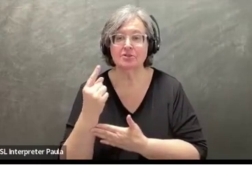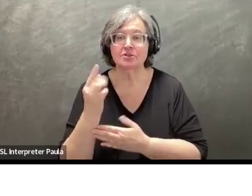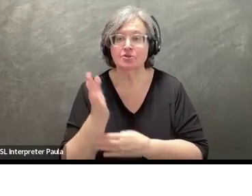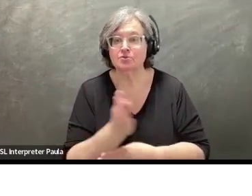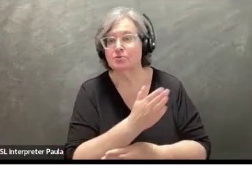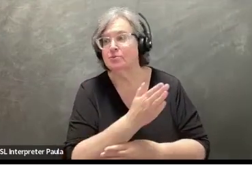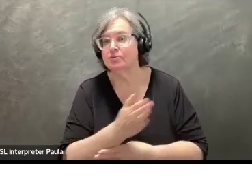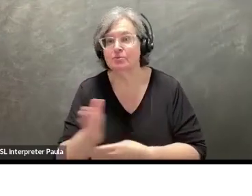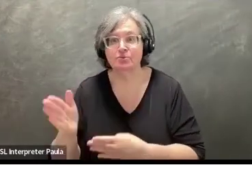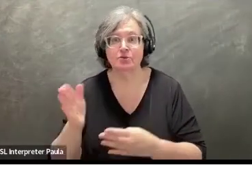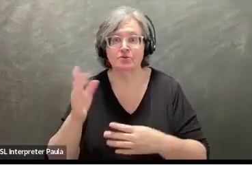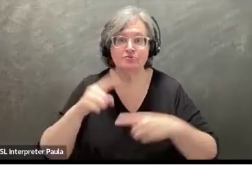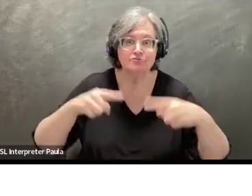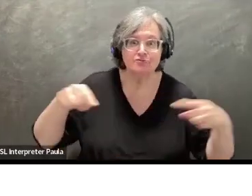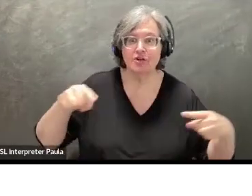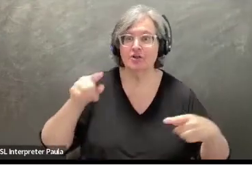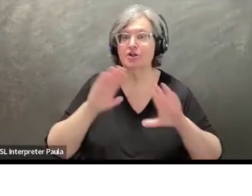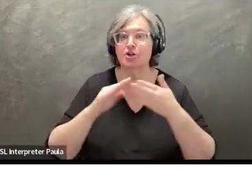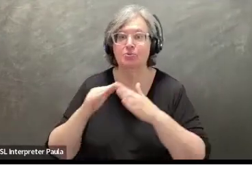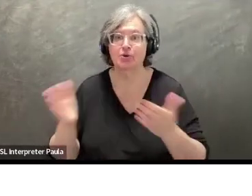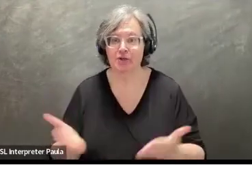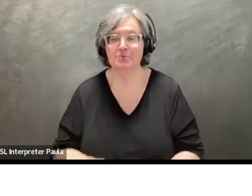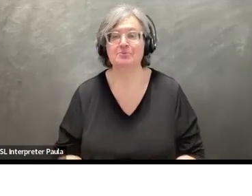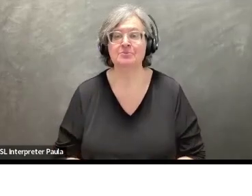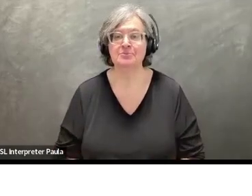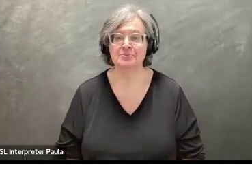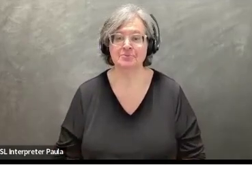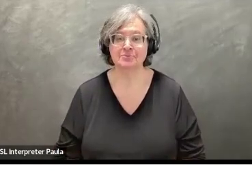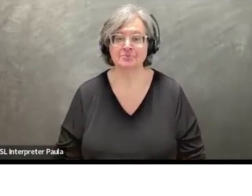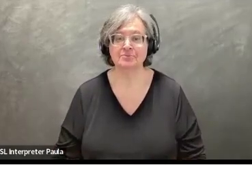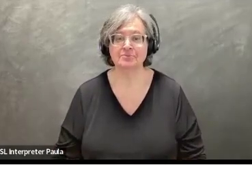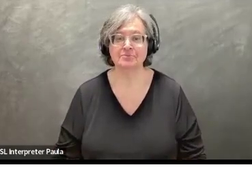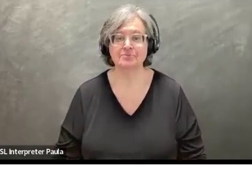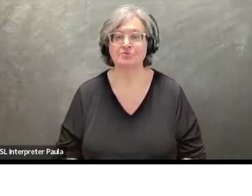community that we are reaching. So we can leave that pull up for